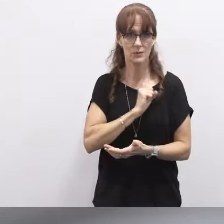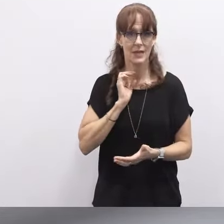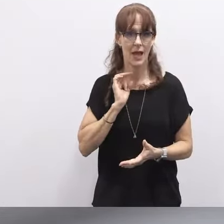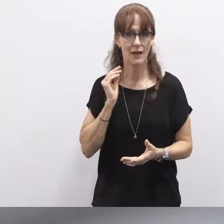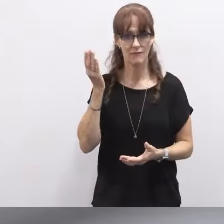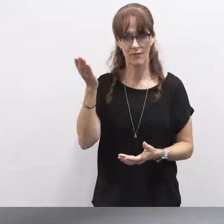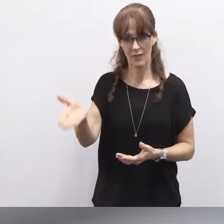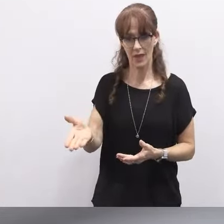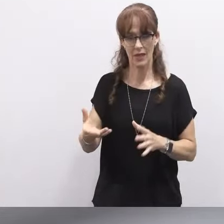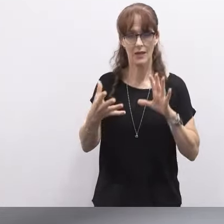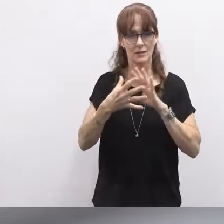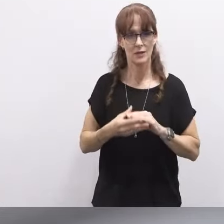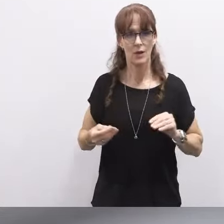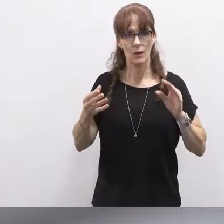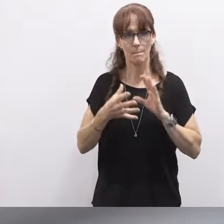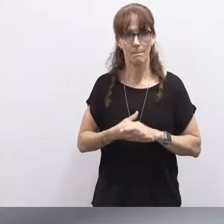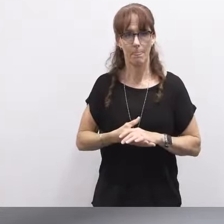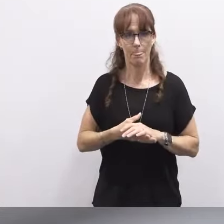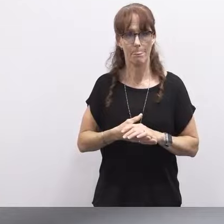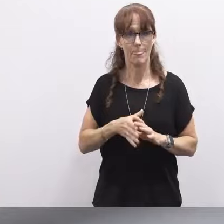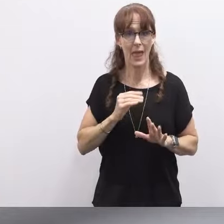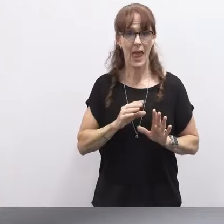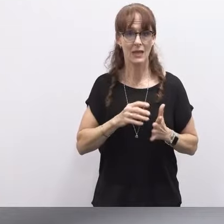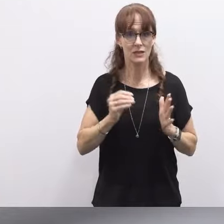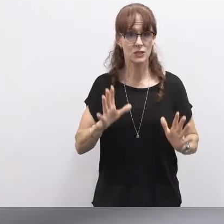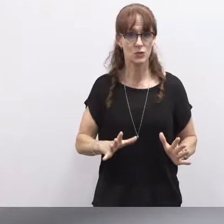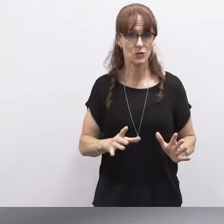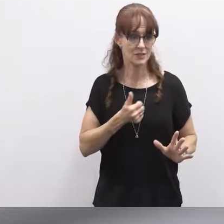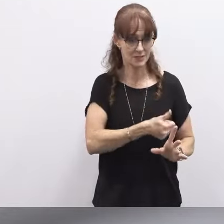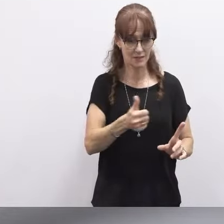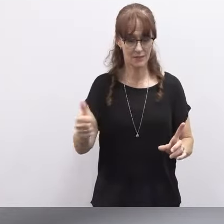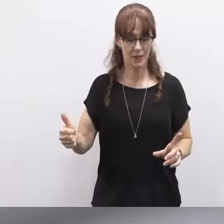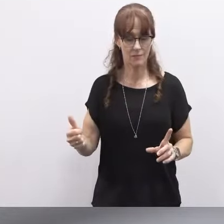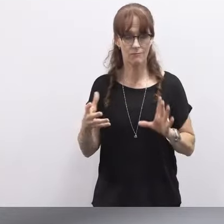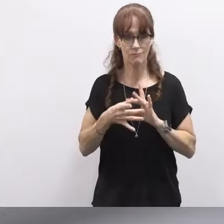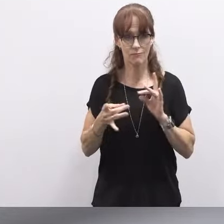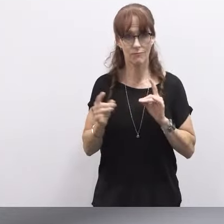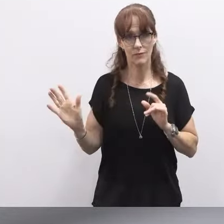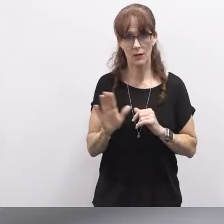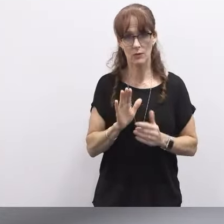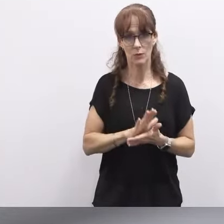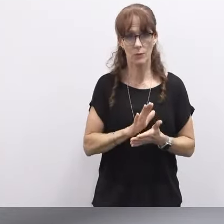telling the story and our kids telling the story about their schools, and to stand with our students